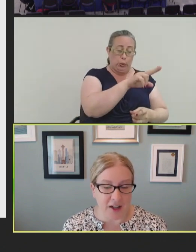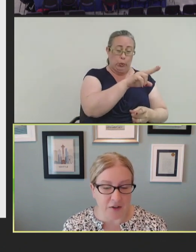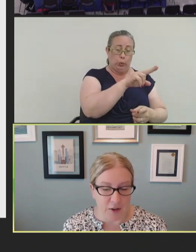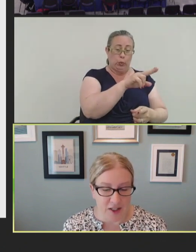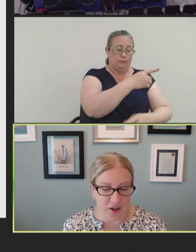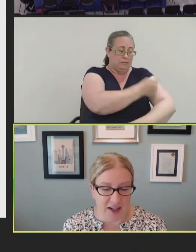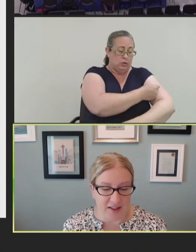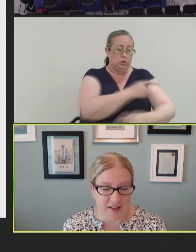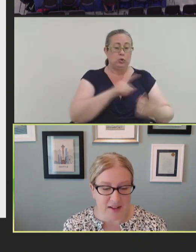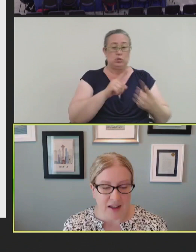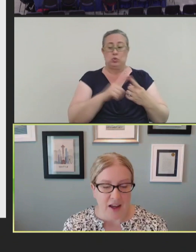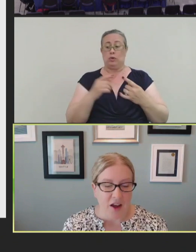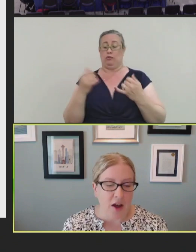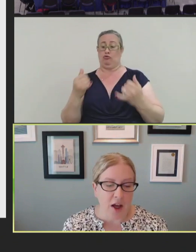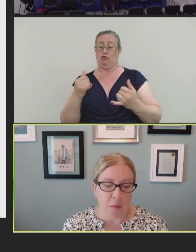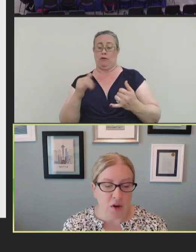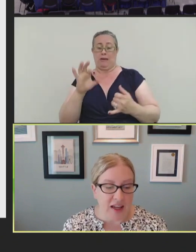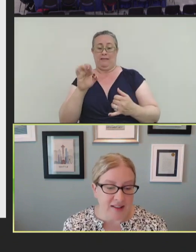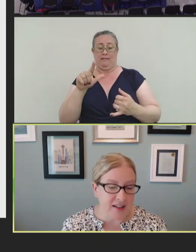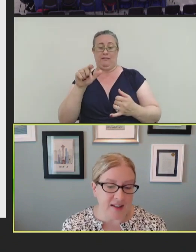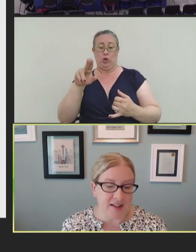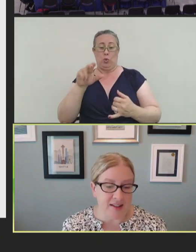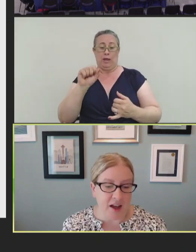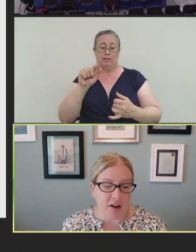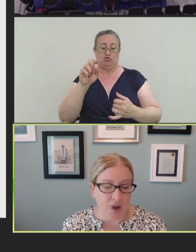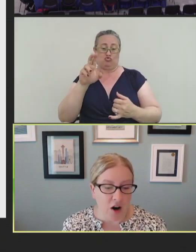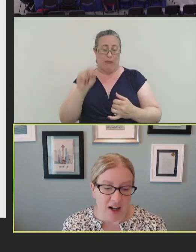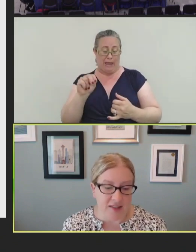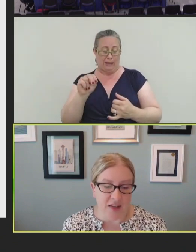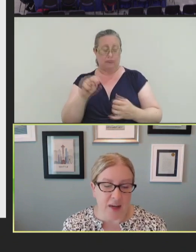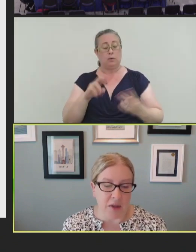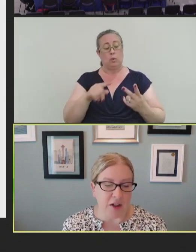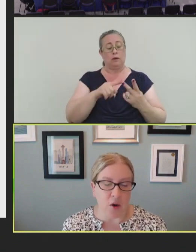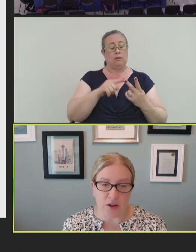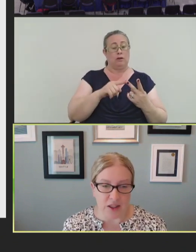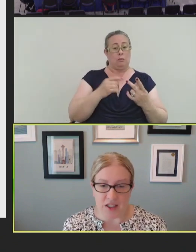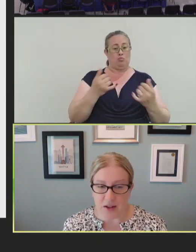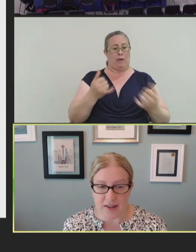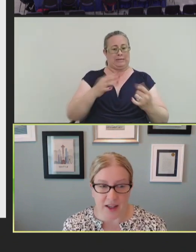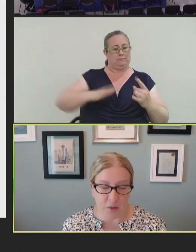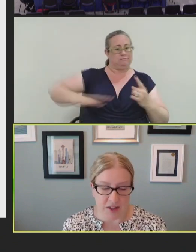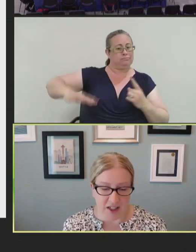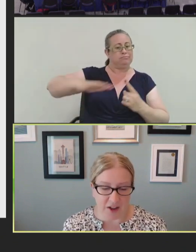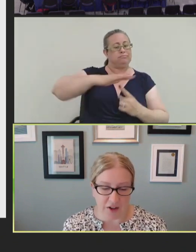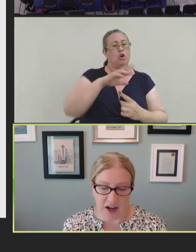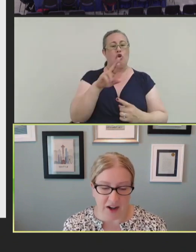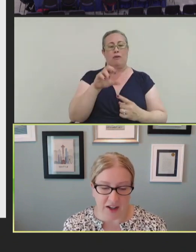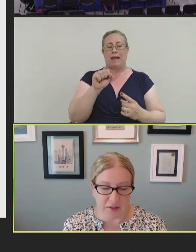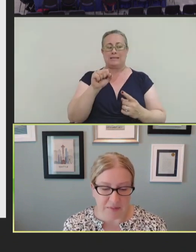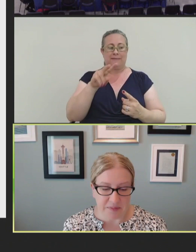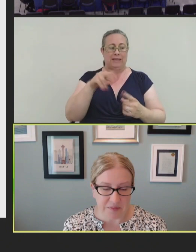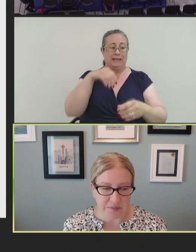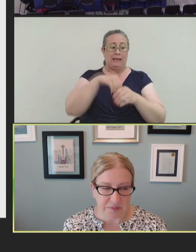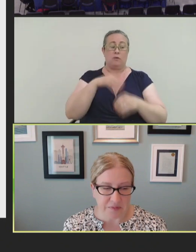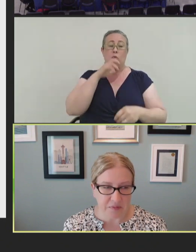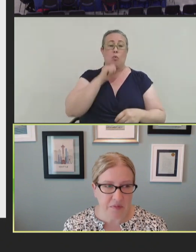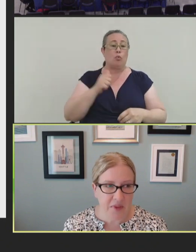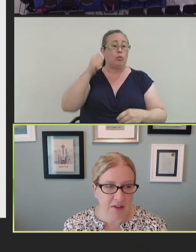flu strains, or the incidents of RSV among older adults in a particular area.